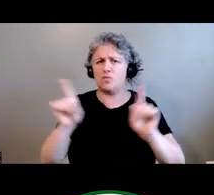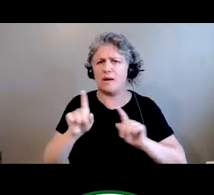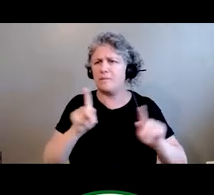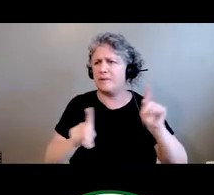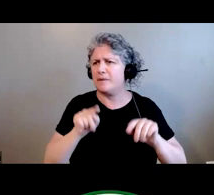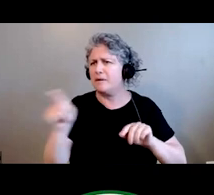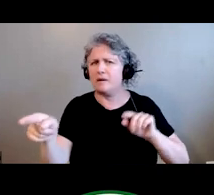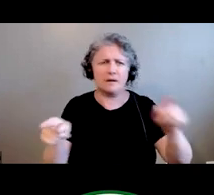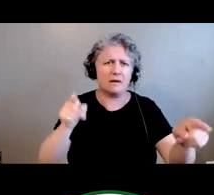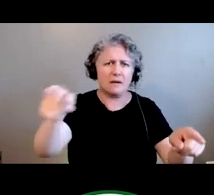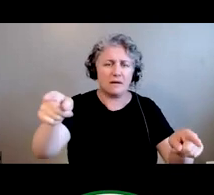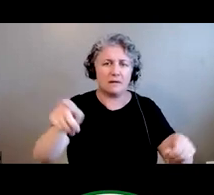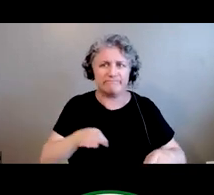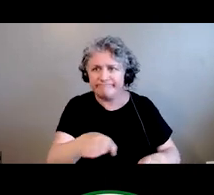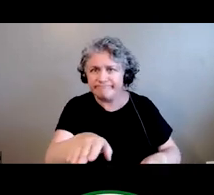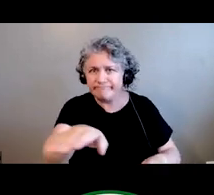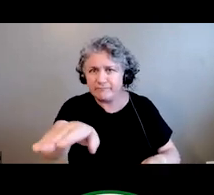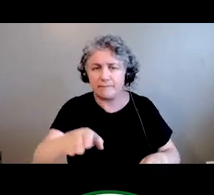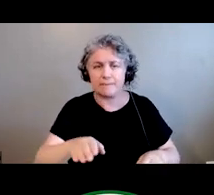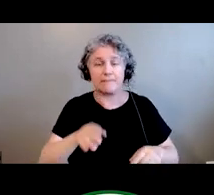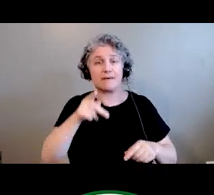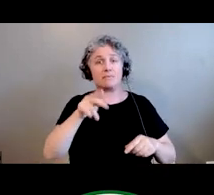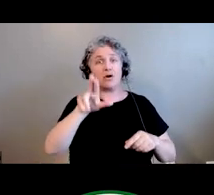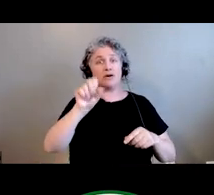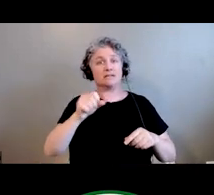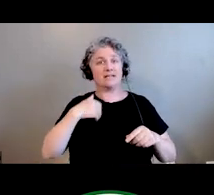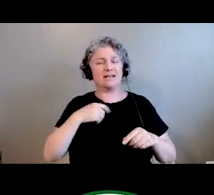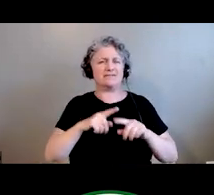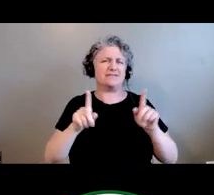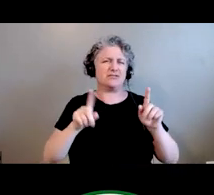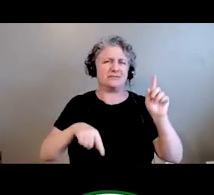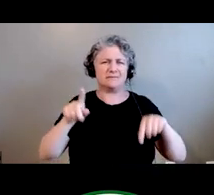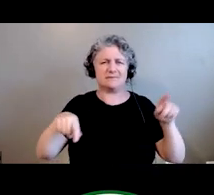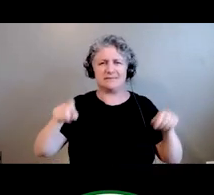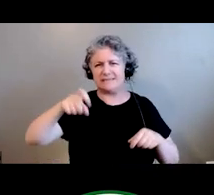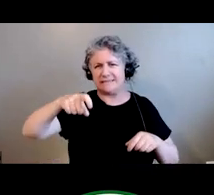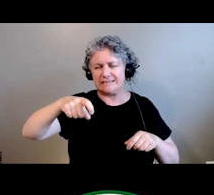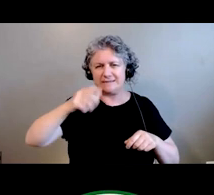names, the exactly to help assist each other, especially emergency situations.